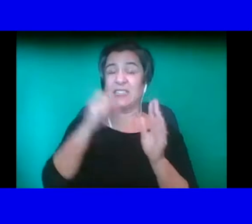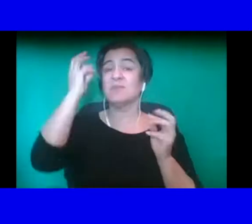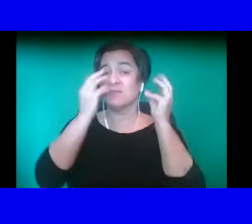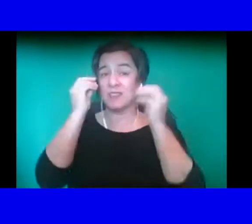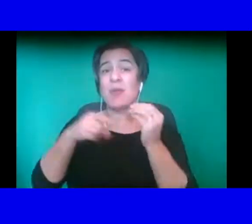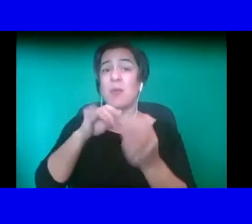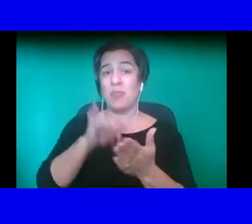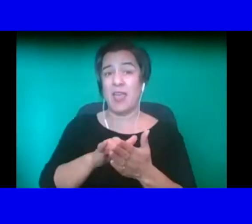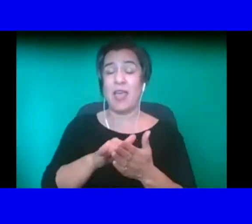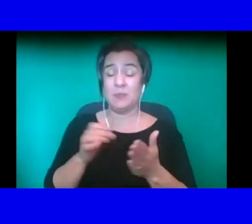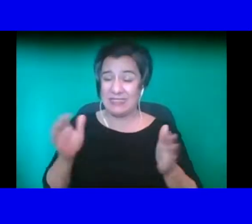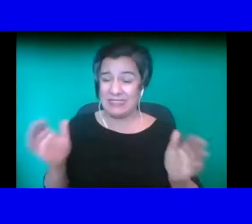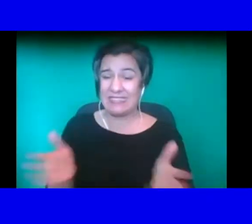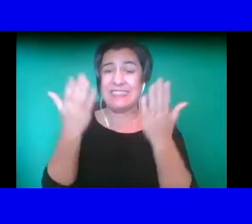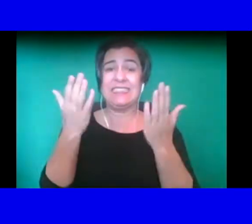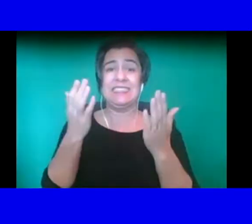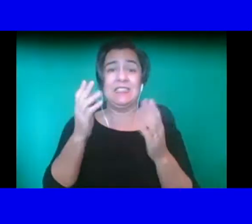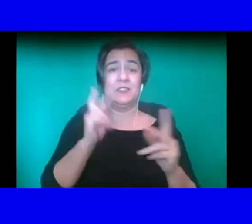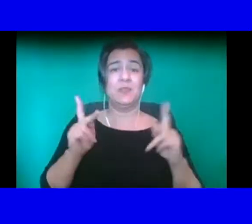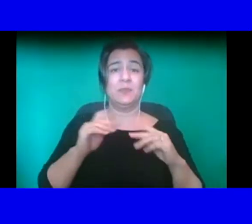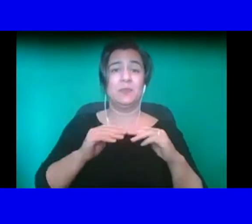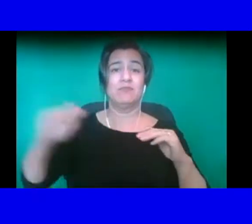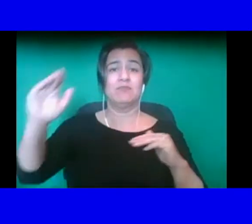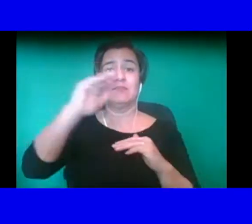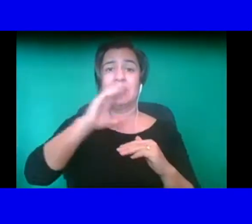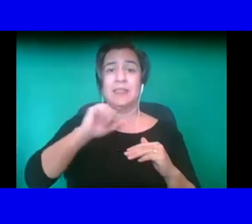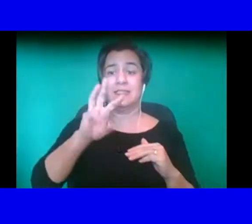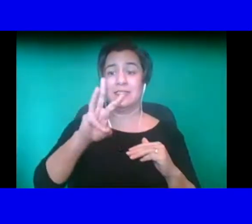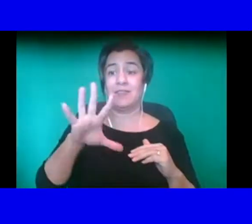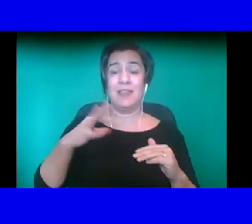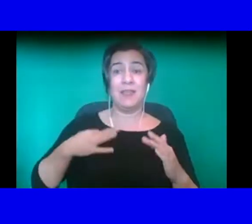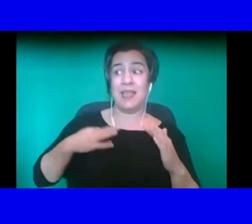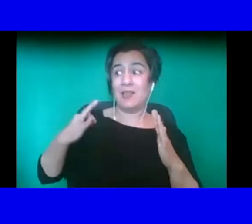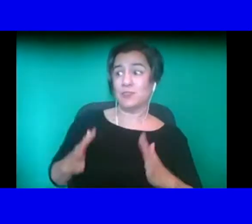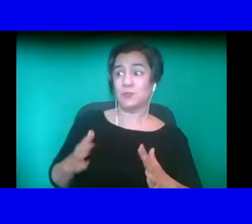There are people over 65 who have been eligible for vaccination for weeks now